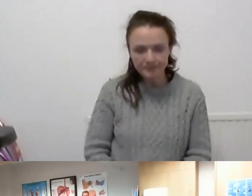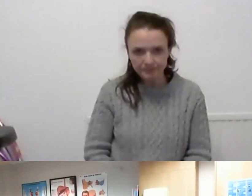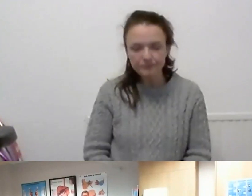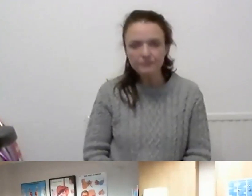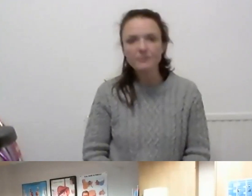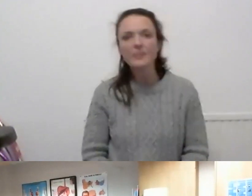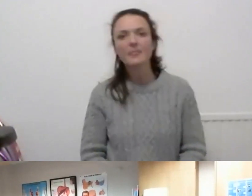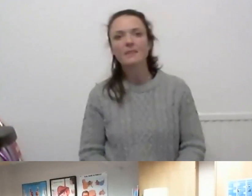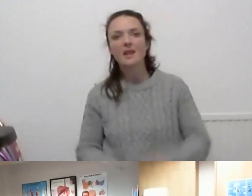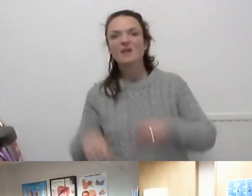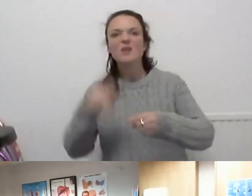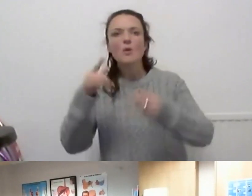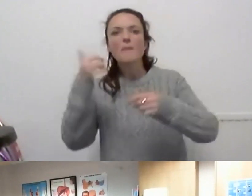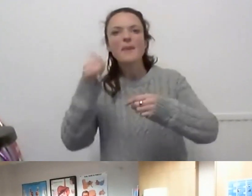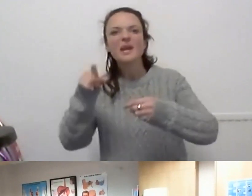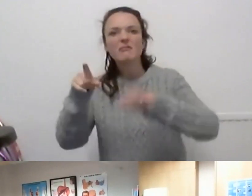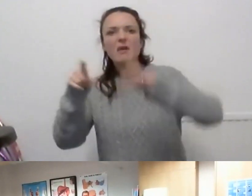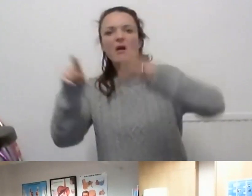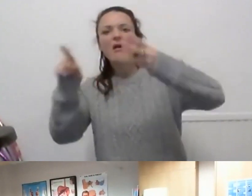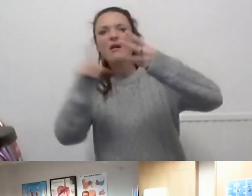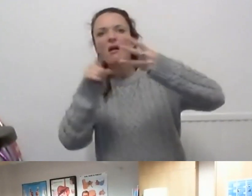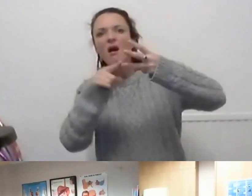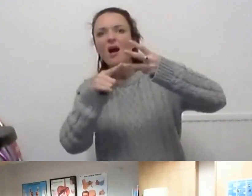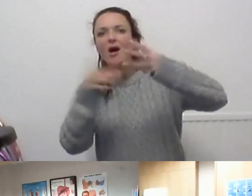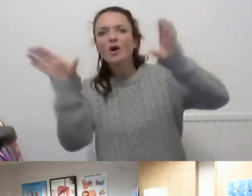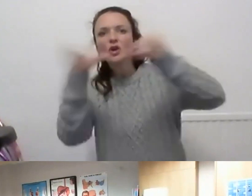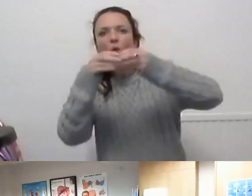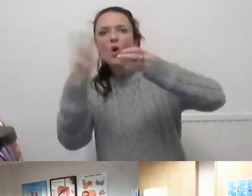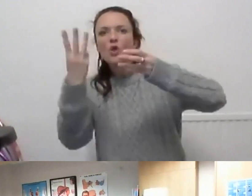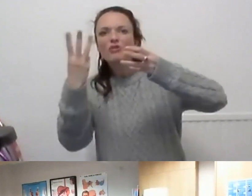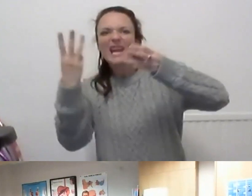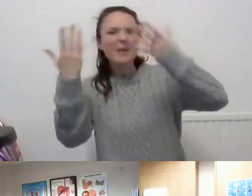now down in cohort seven, and you contact us, then you'd be right at the top of our list. And next